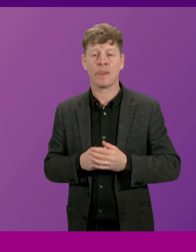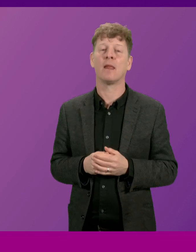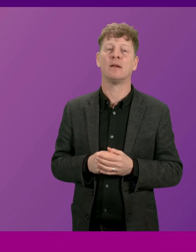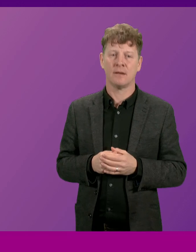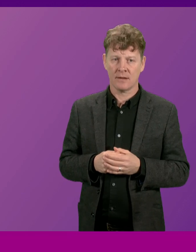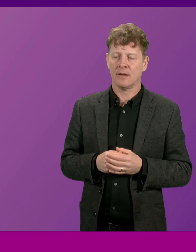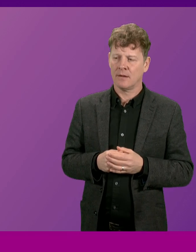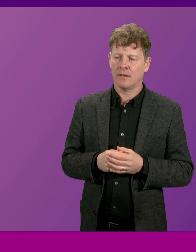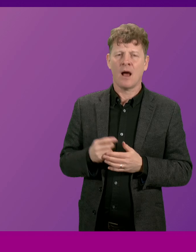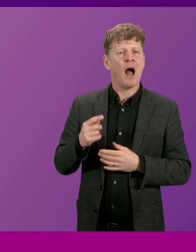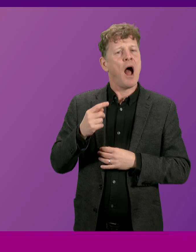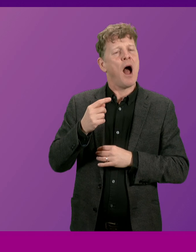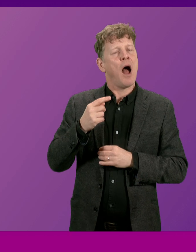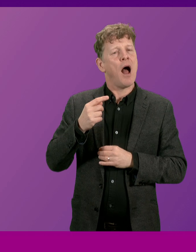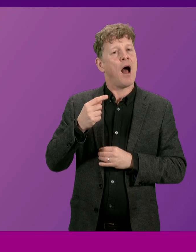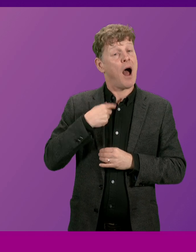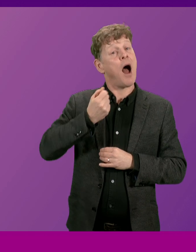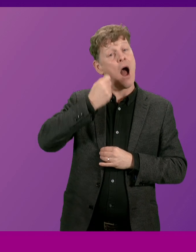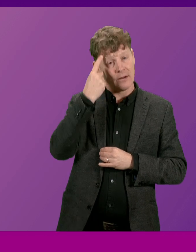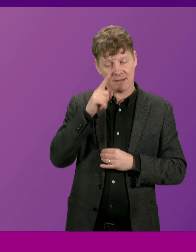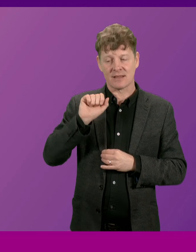I understand the sentiments that underpin Roz McCall’s question,